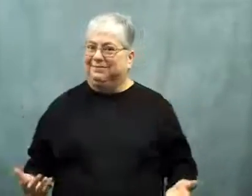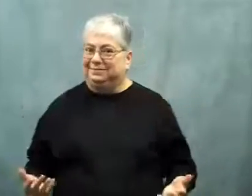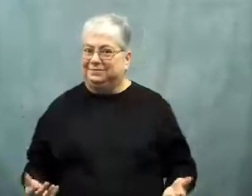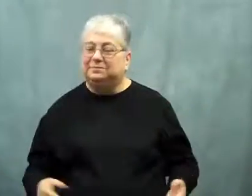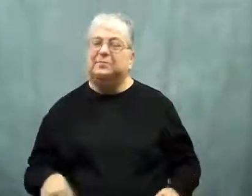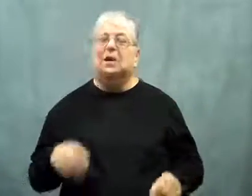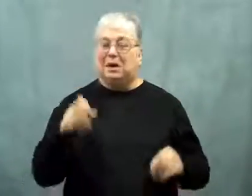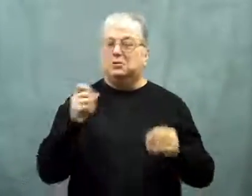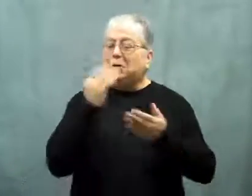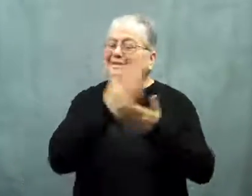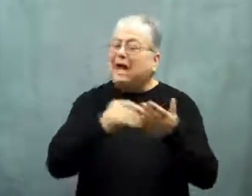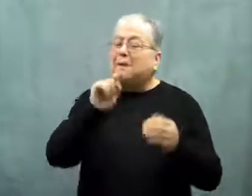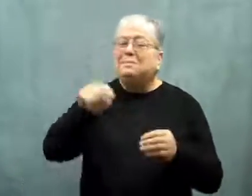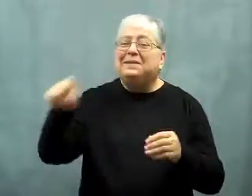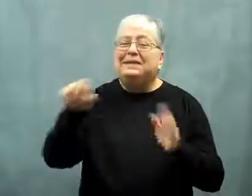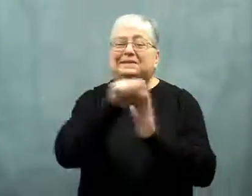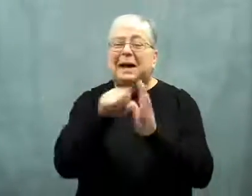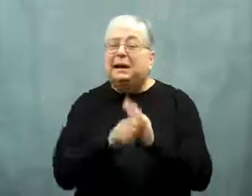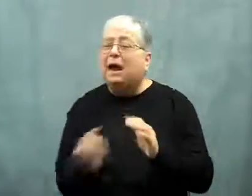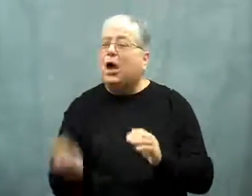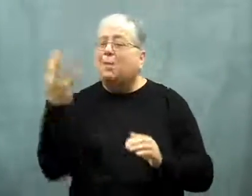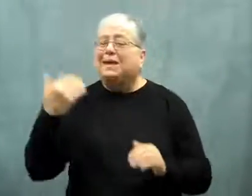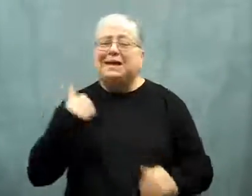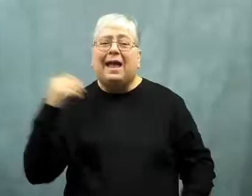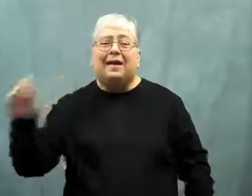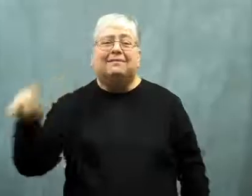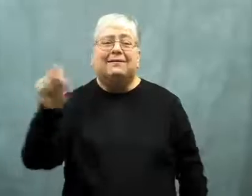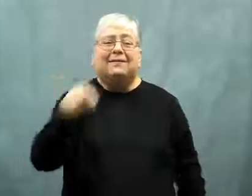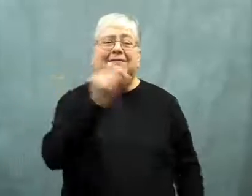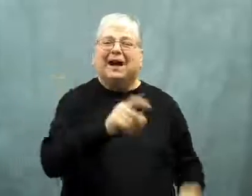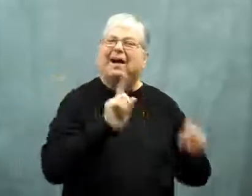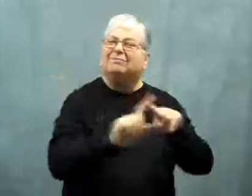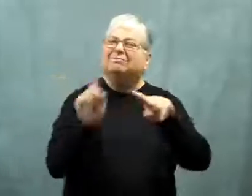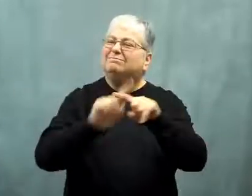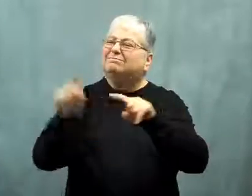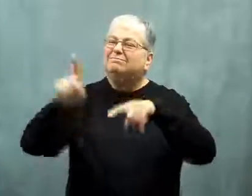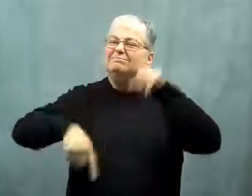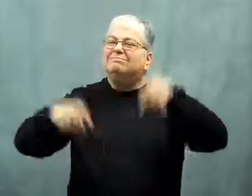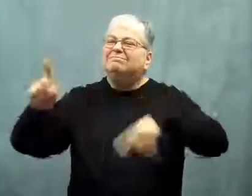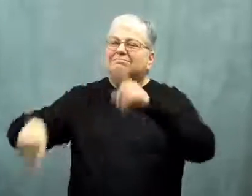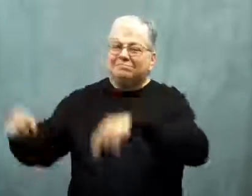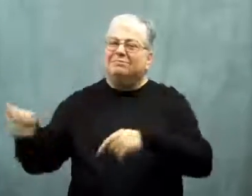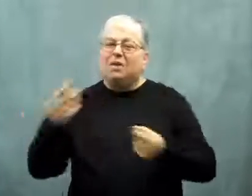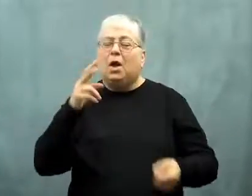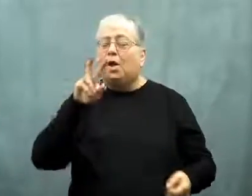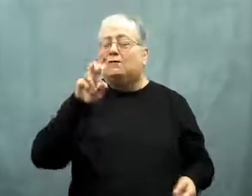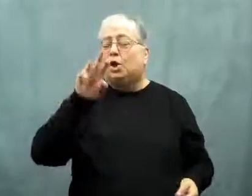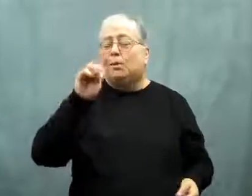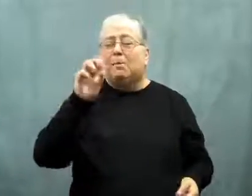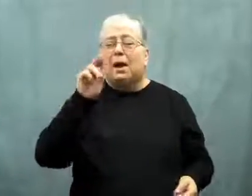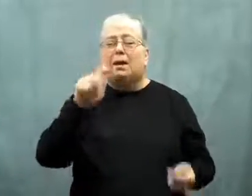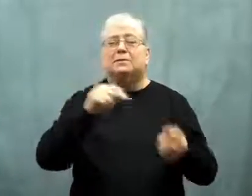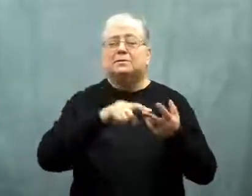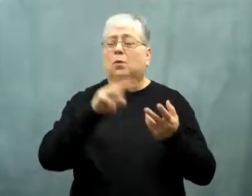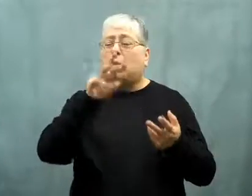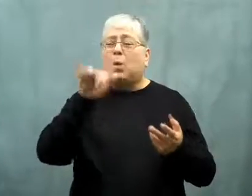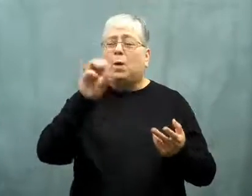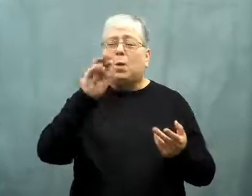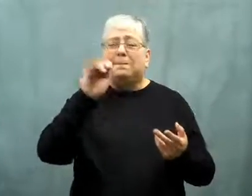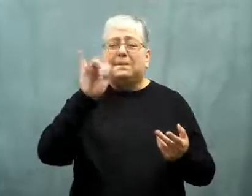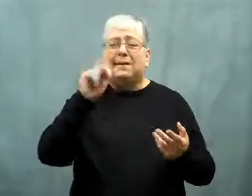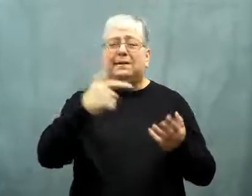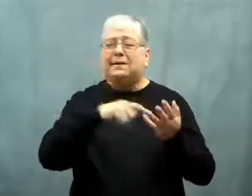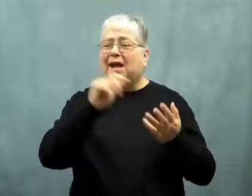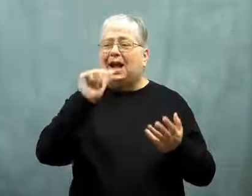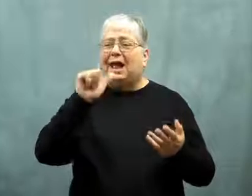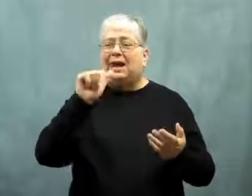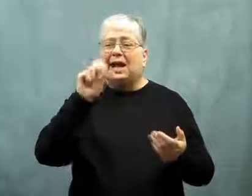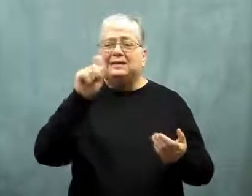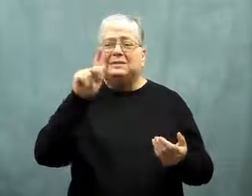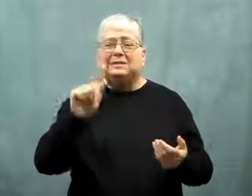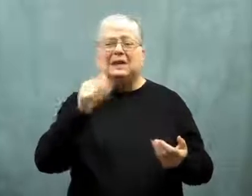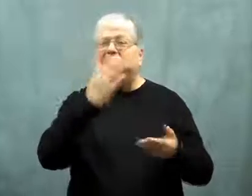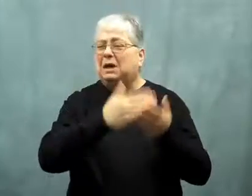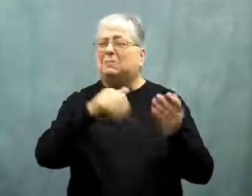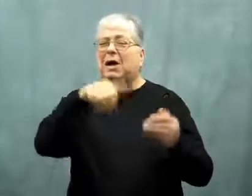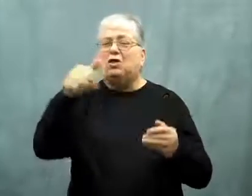States have different numbers of electoral votes.